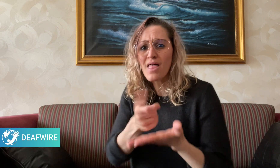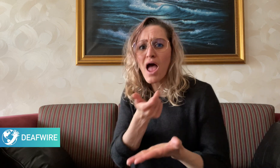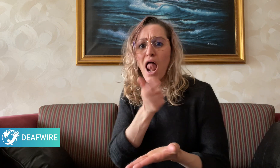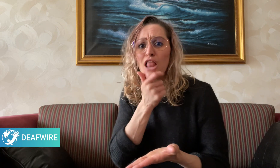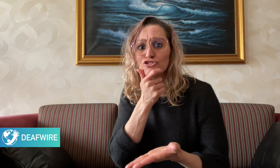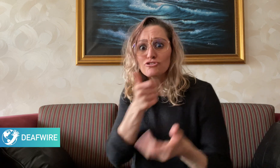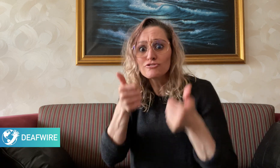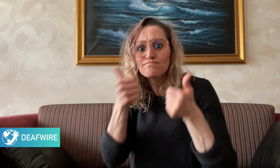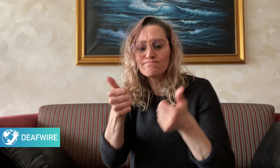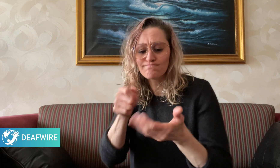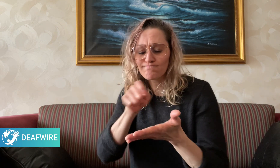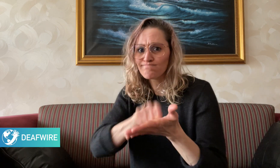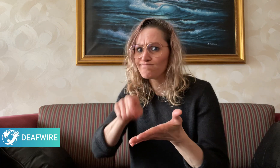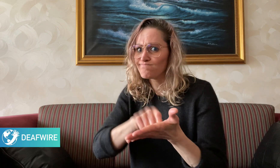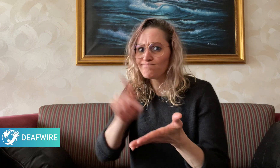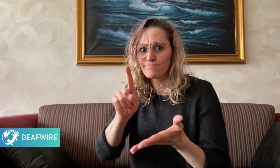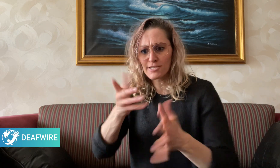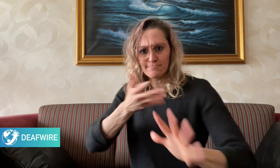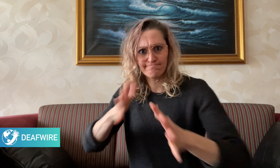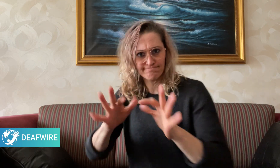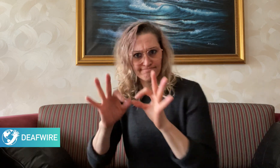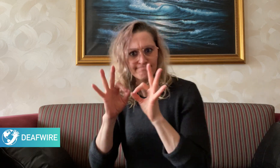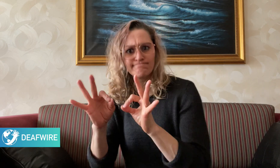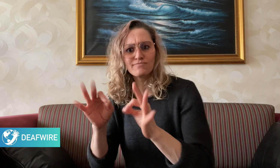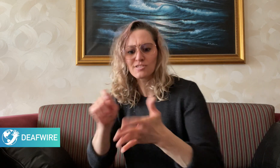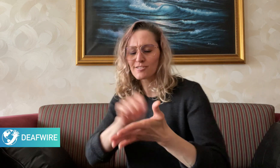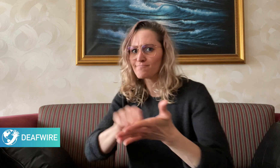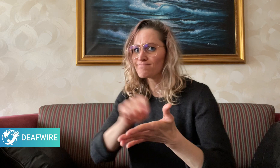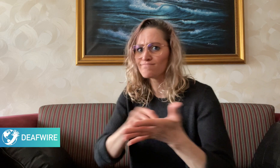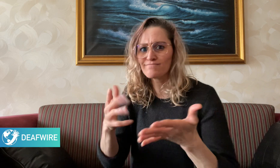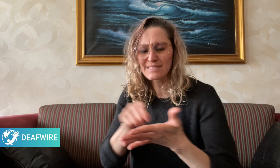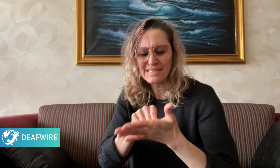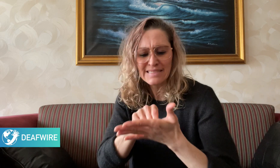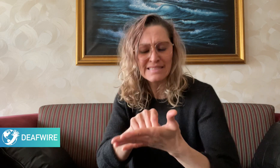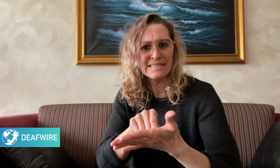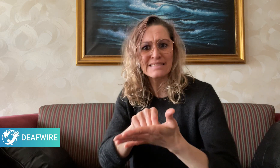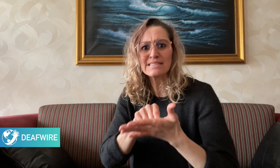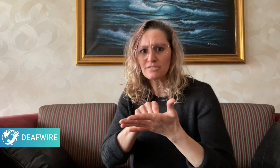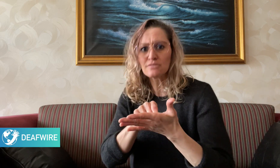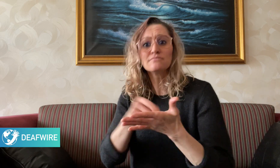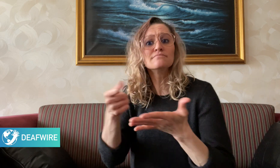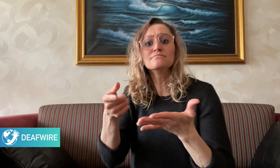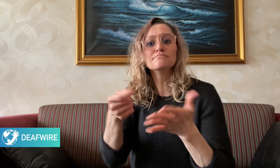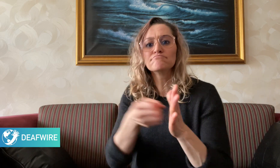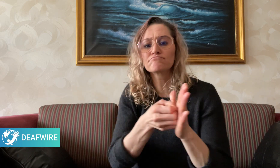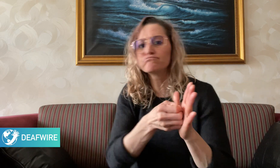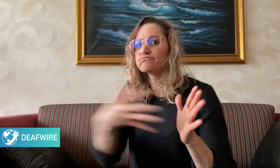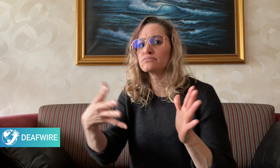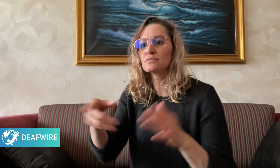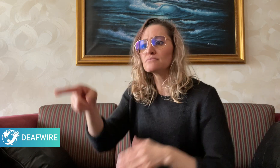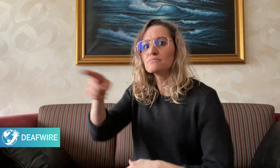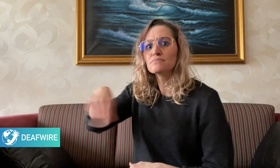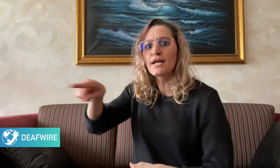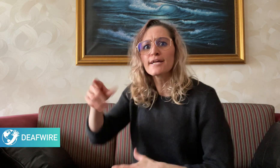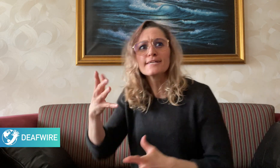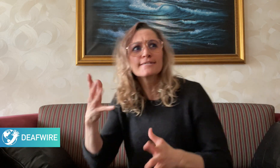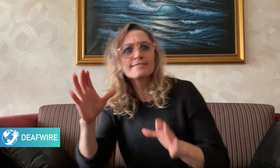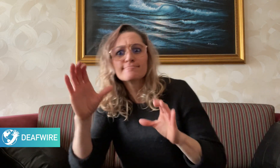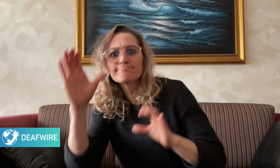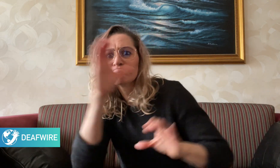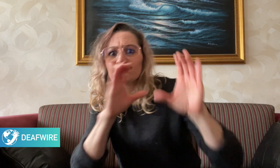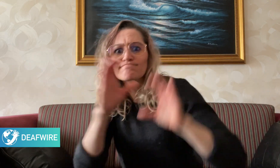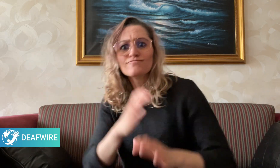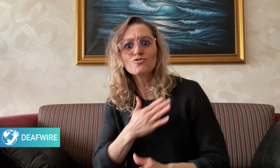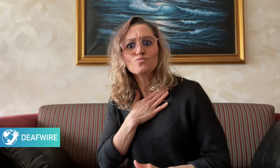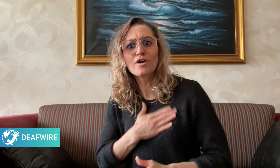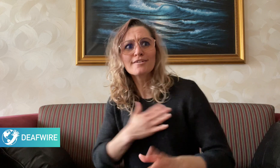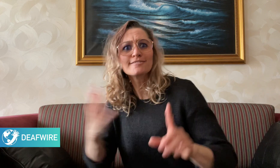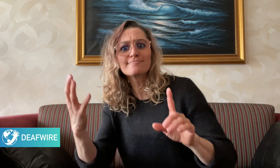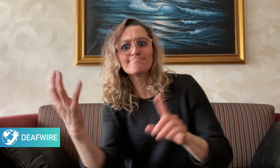is sign language and many struggle with writing English.